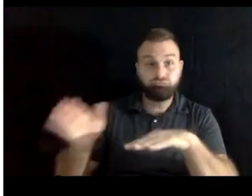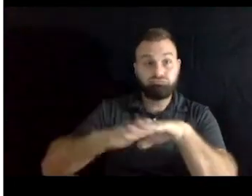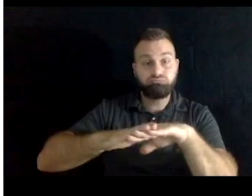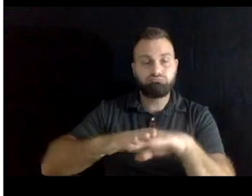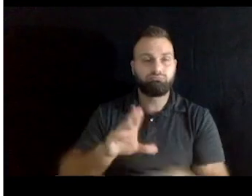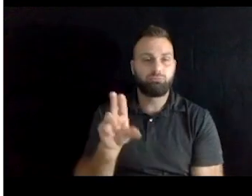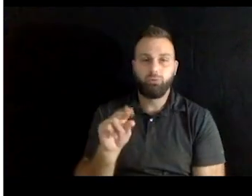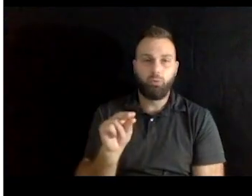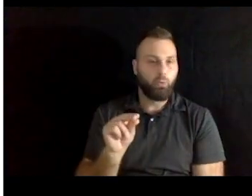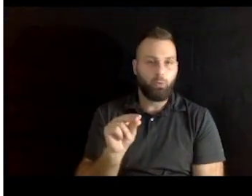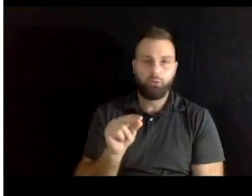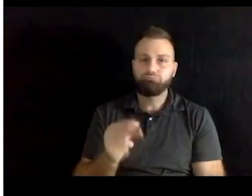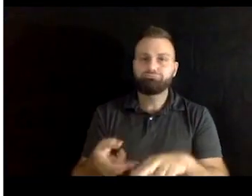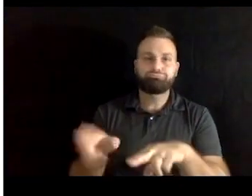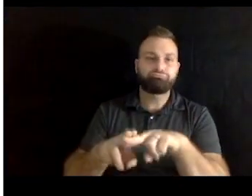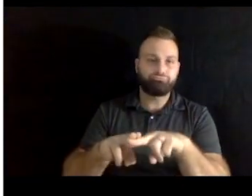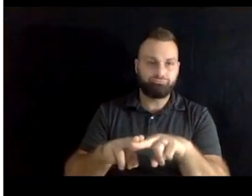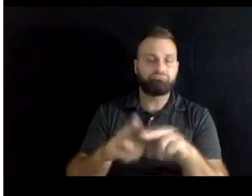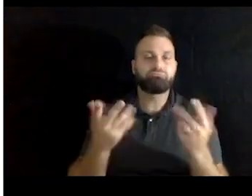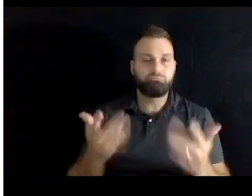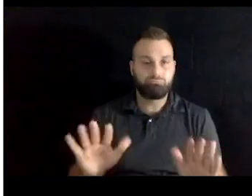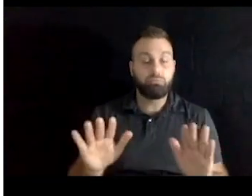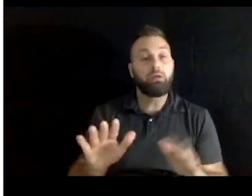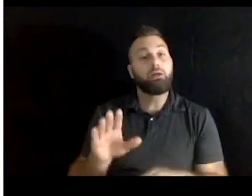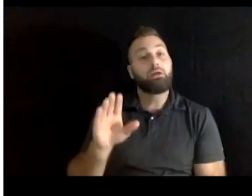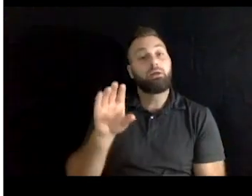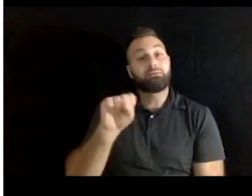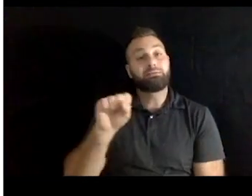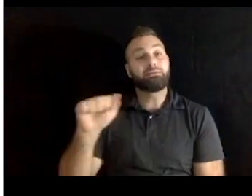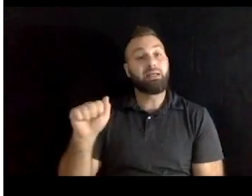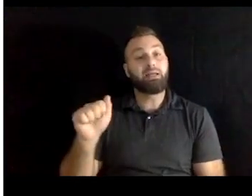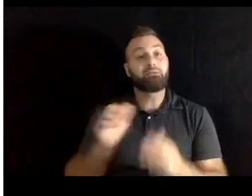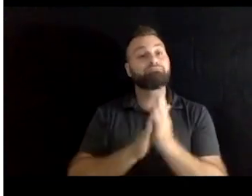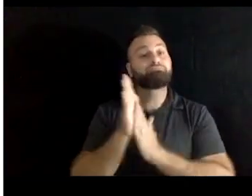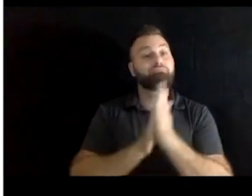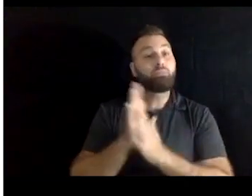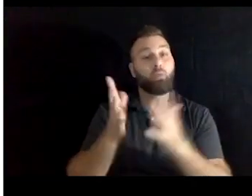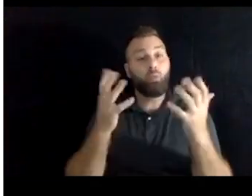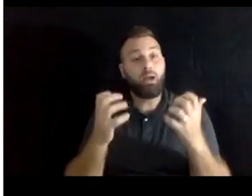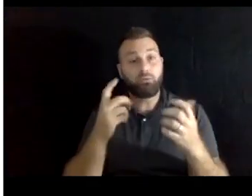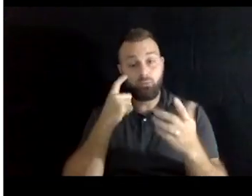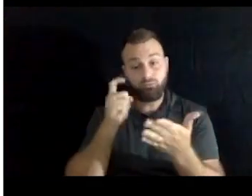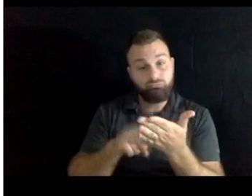So one of the things that Social Security Administration is really interested in seeing is it wants